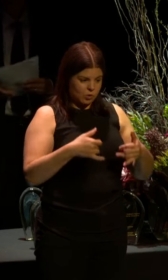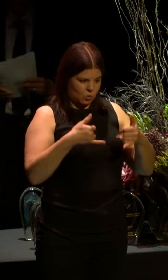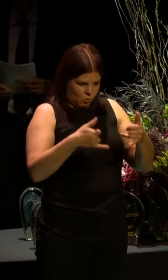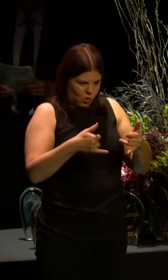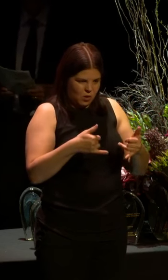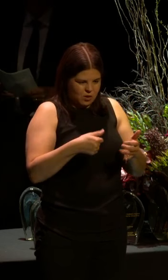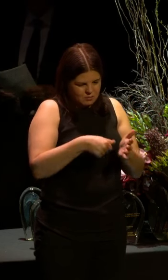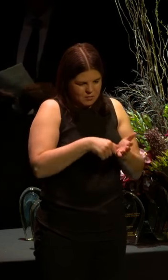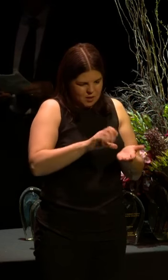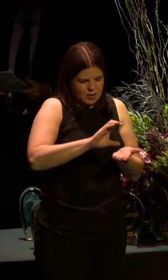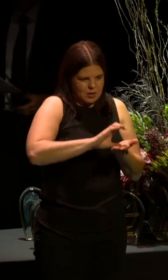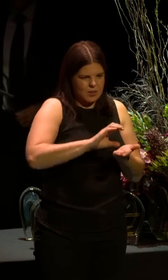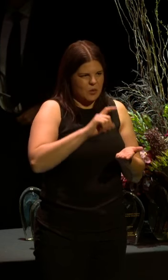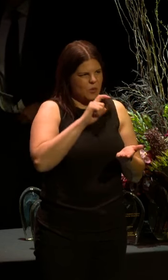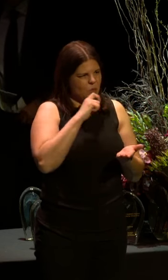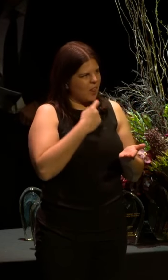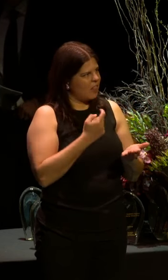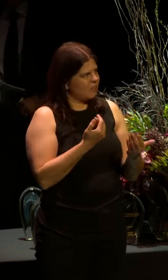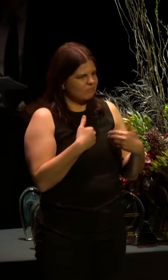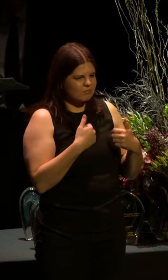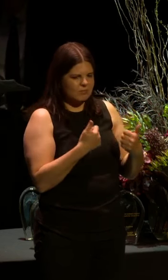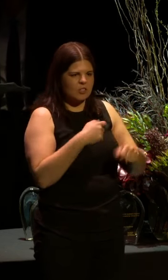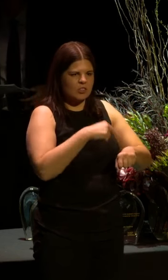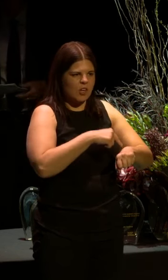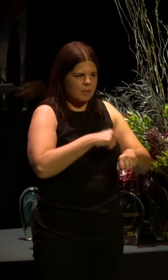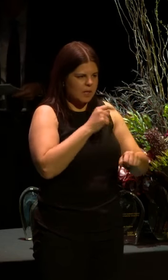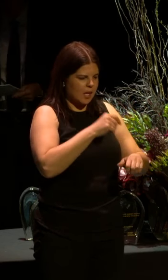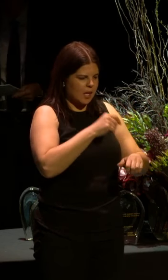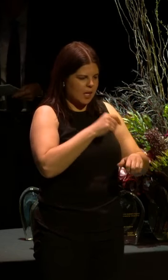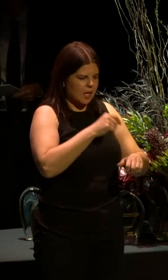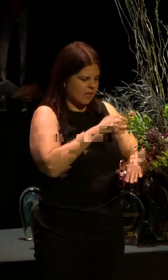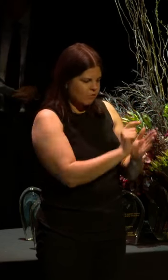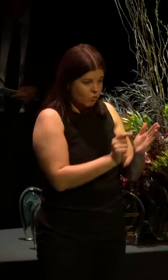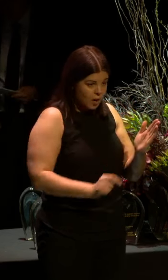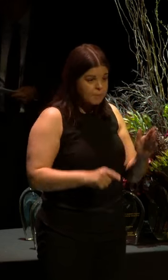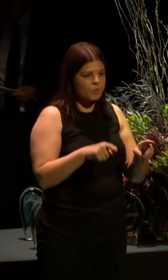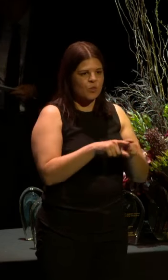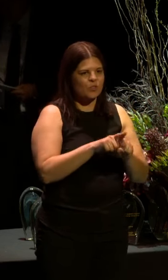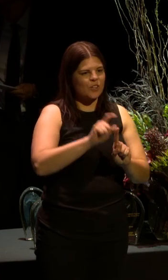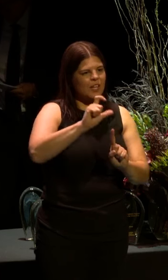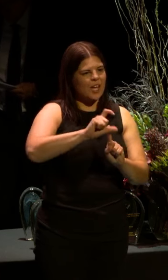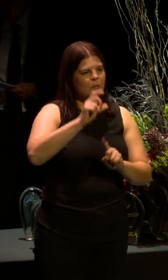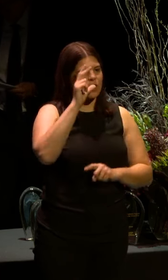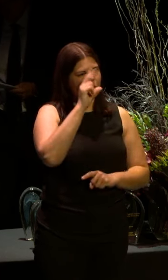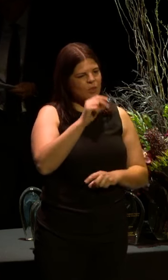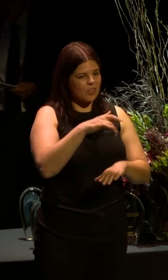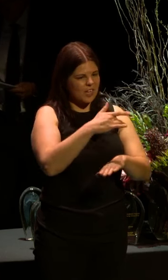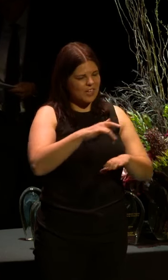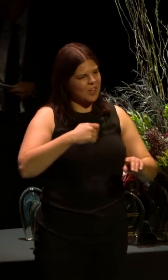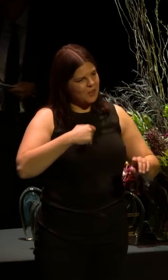but I've also offered my services to the Canberra Youth Theatre, where my first play was produced when I was 16.